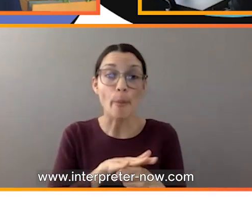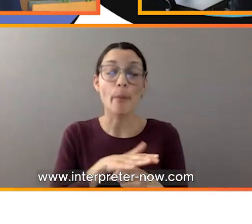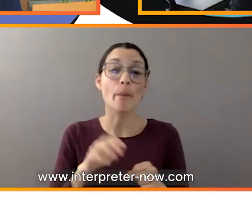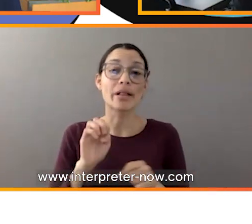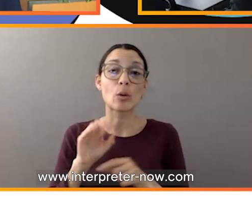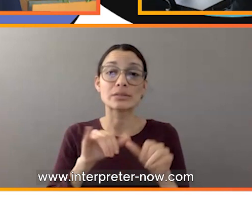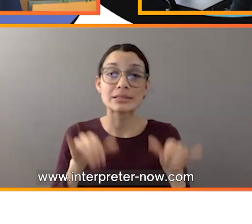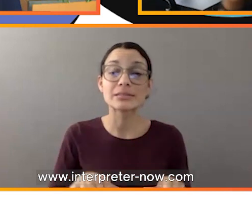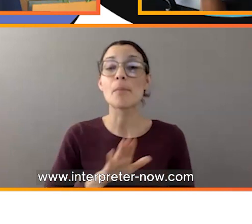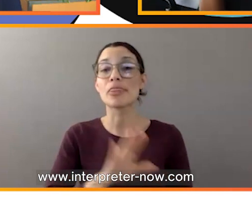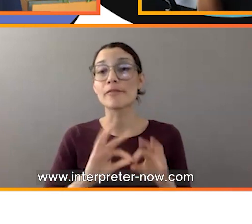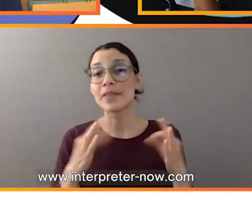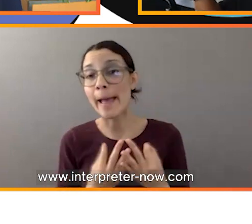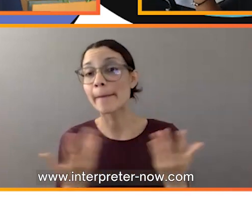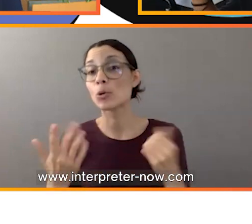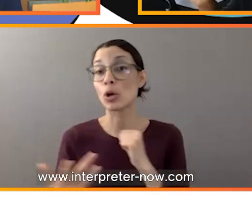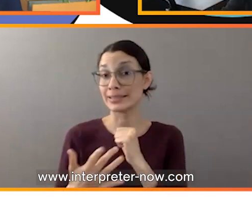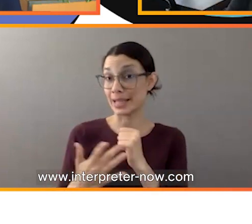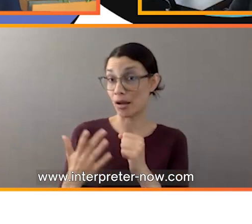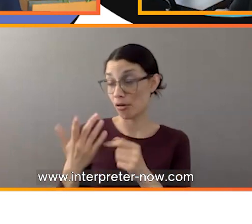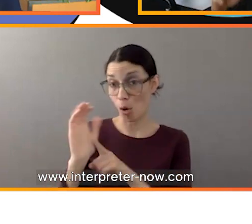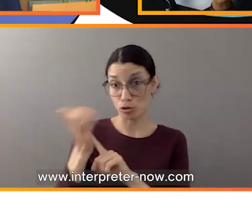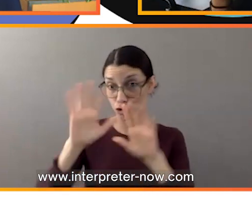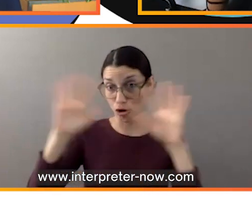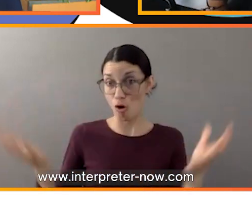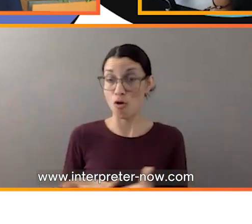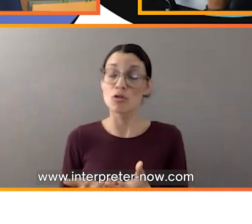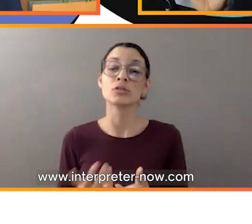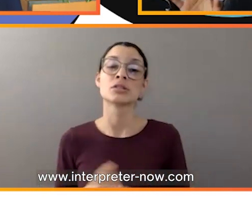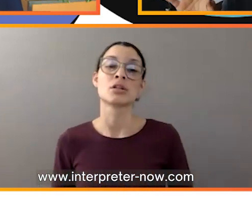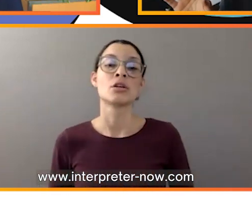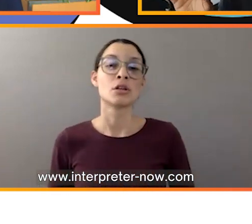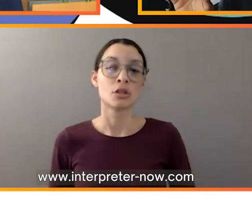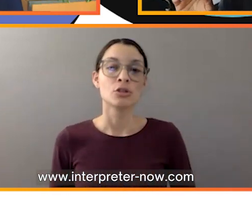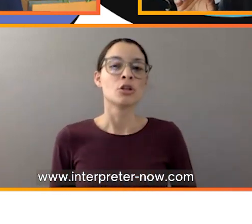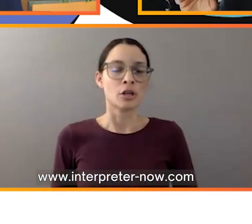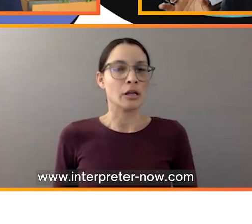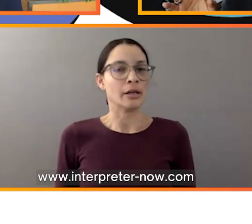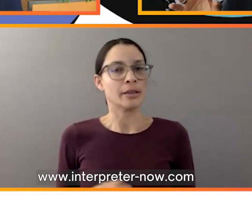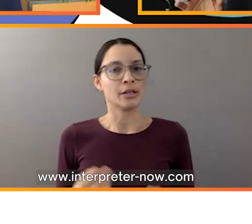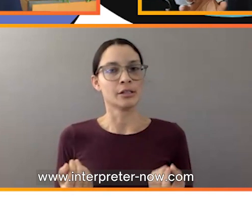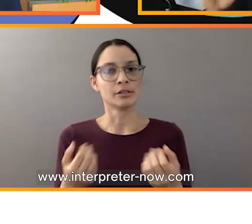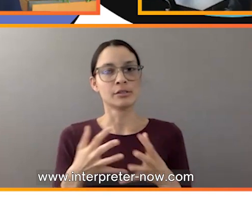We know people, we can drop names, but who were turned down from Silicon Valley and went